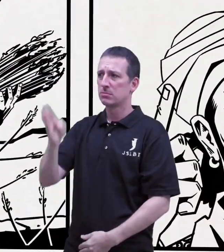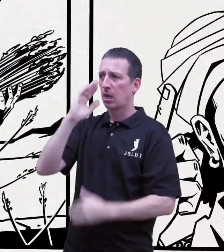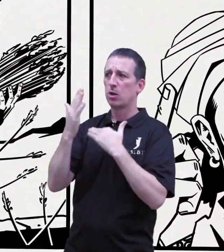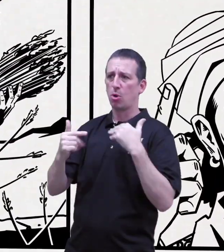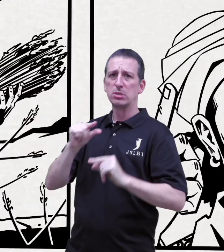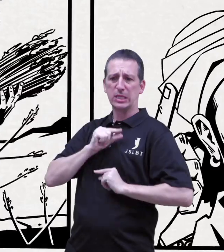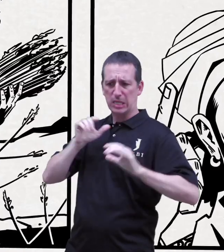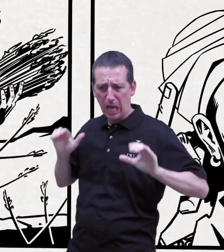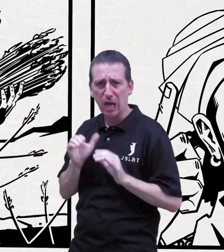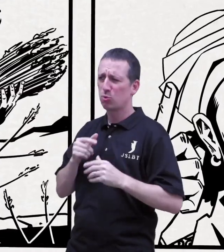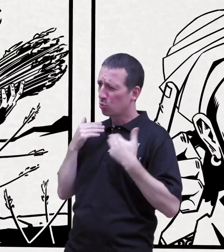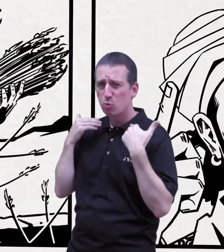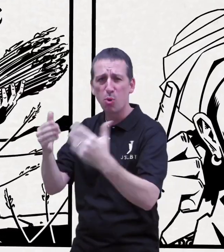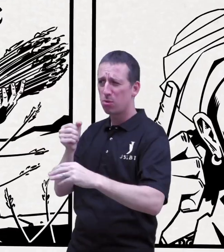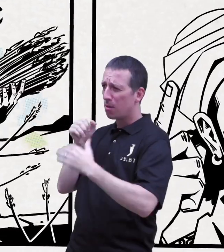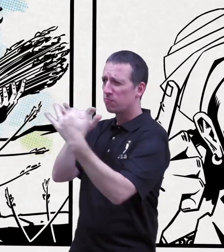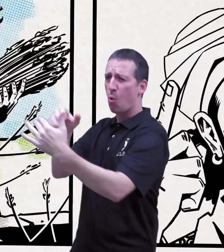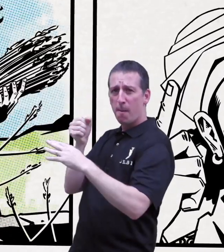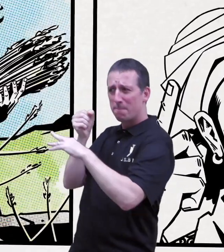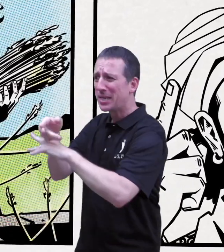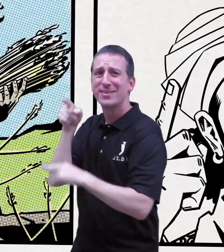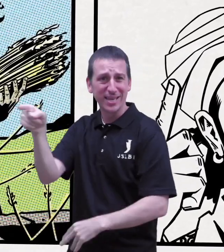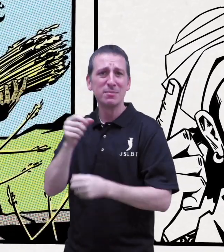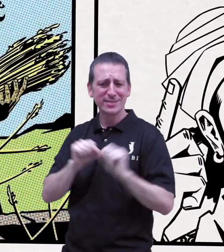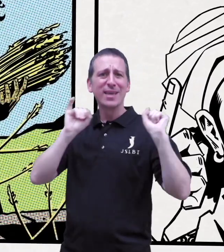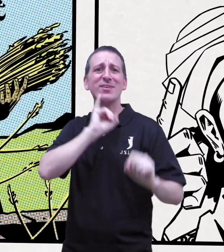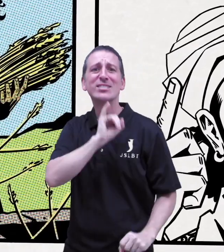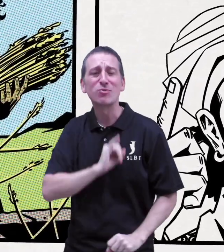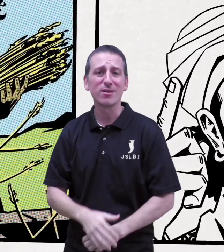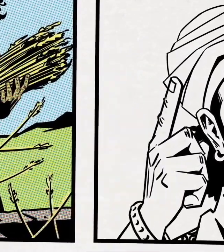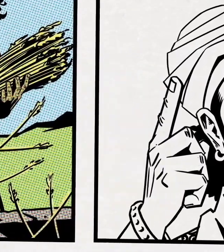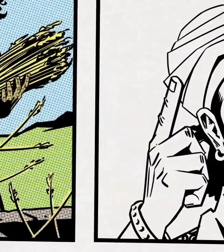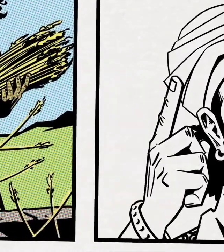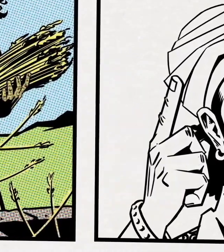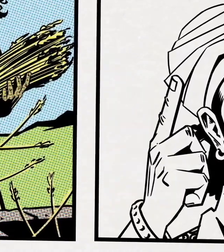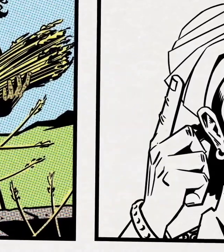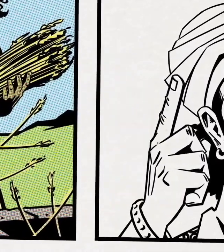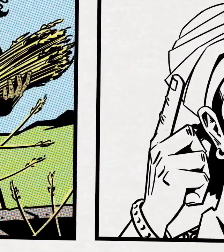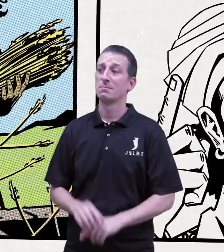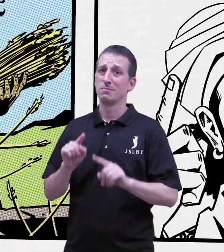Tim: Then there’s the call to action. God commissions Gideon to defeat the Midianites and save Israel. Jon: Yeah. This is shaping up to be a good story.